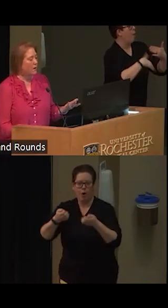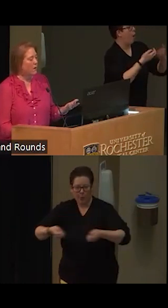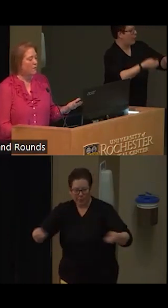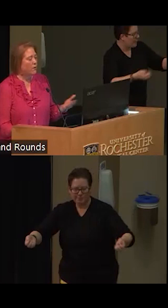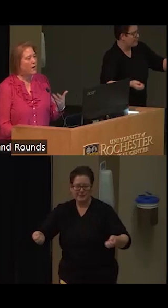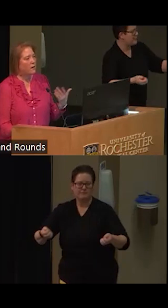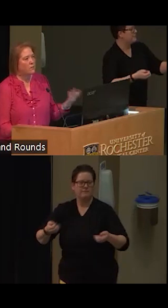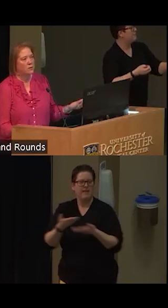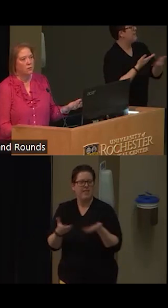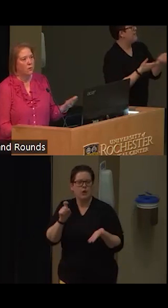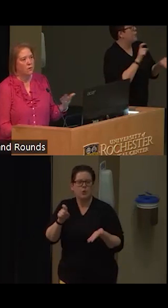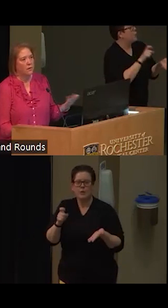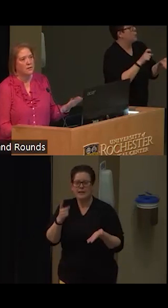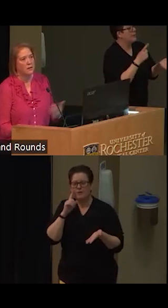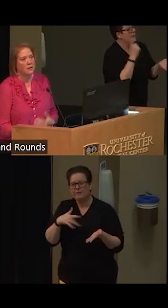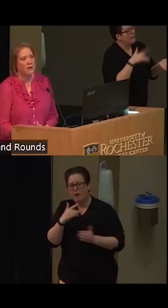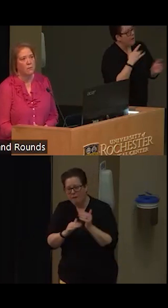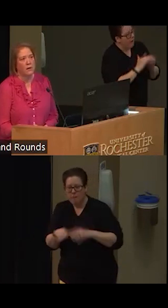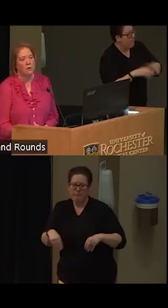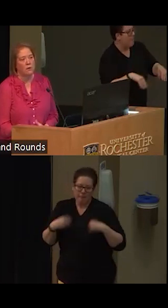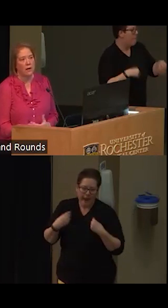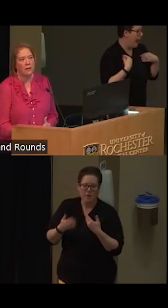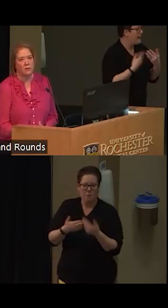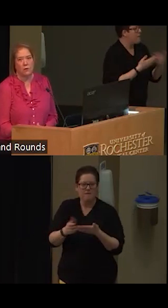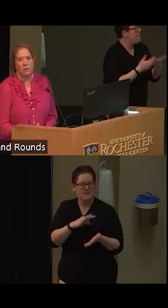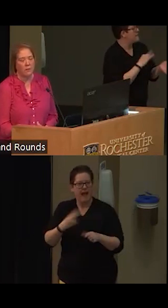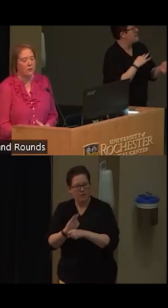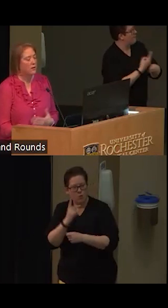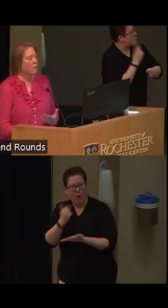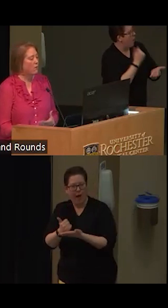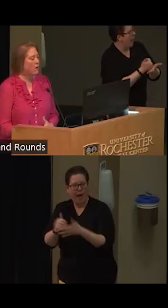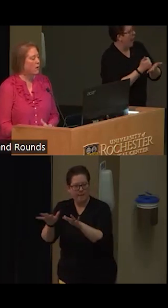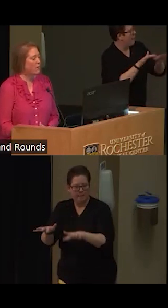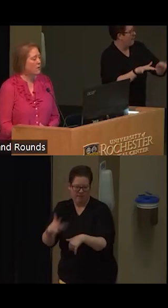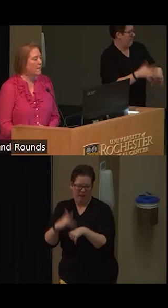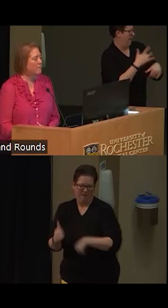comfort items or things that staff might utilize to calm a patient down where available to them